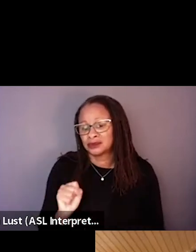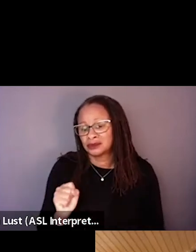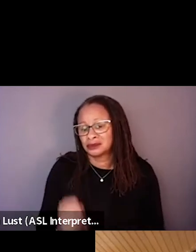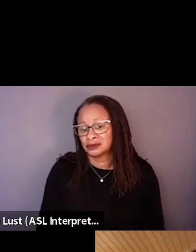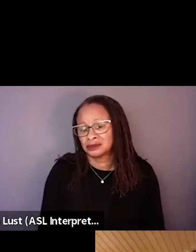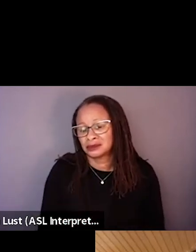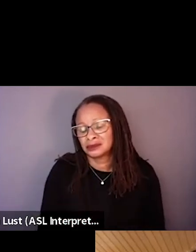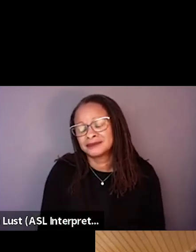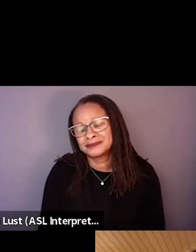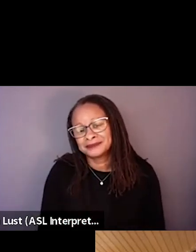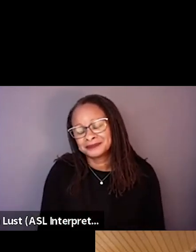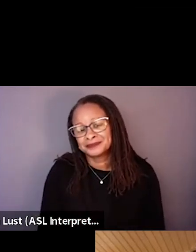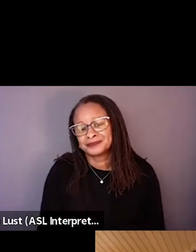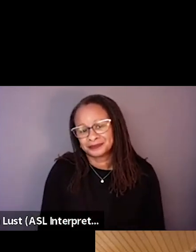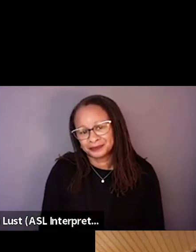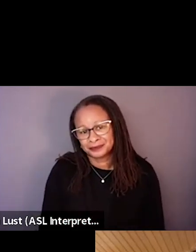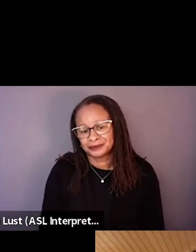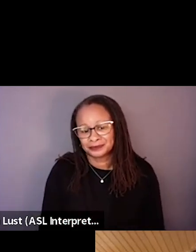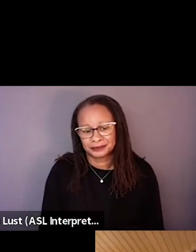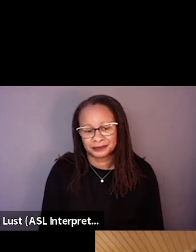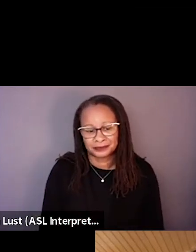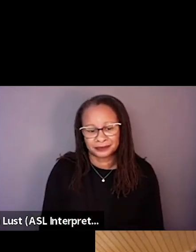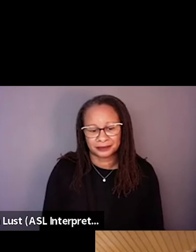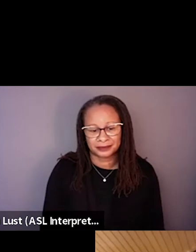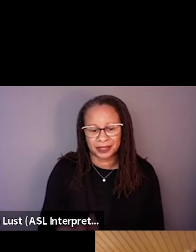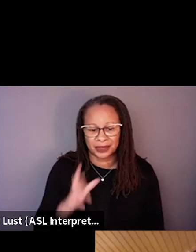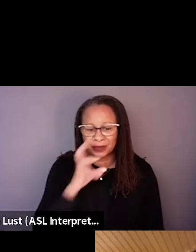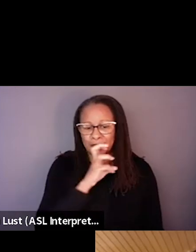it was kind of weird maybe since like, okay.